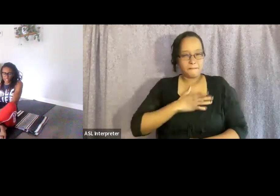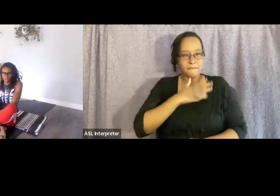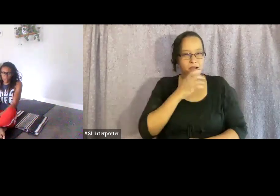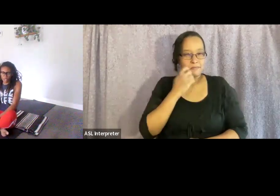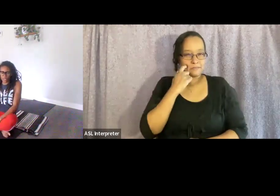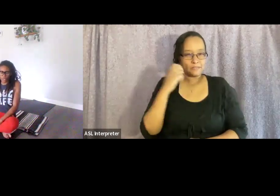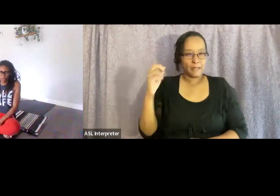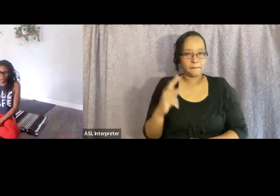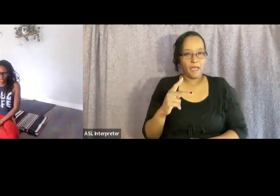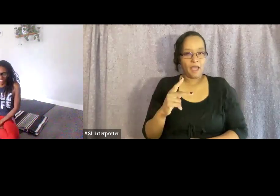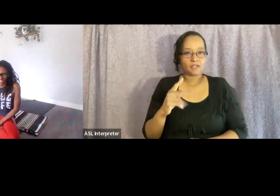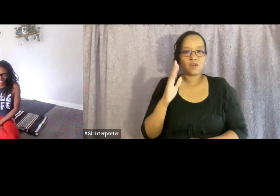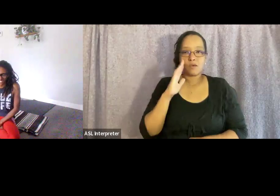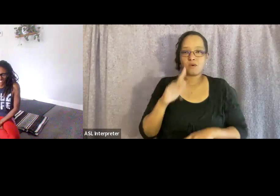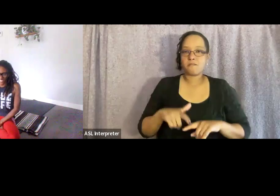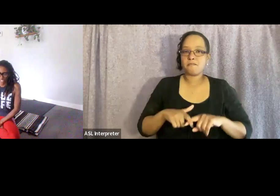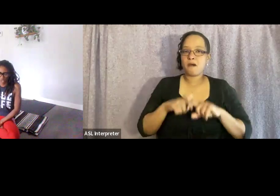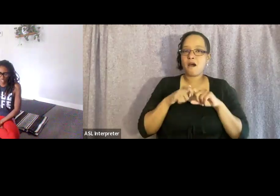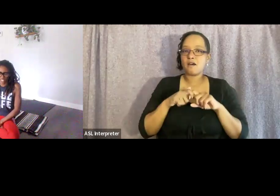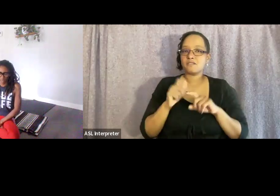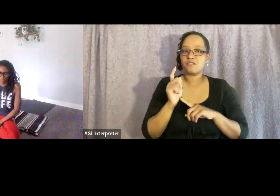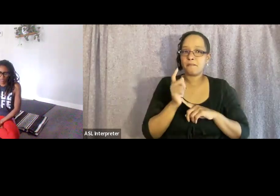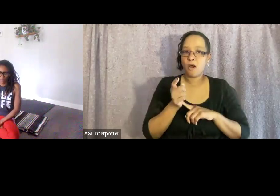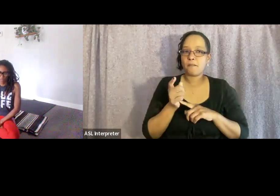So I'll pause for a moment, and let the noise happen.